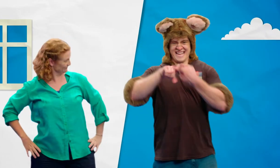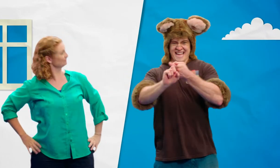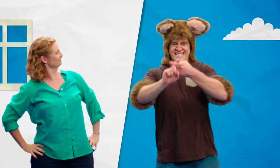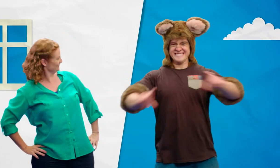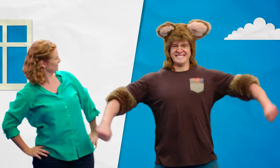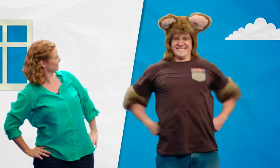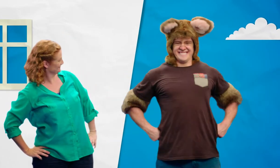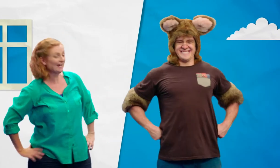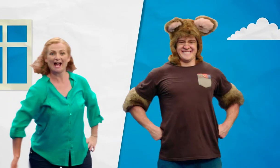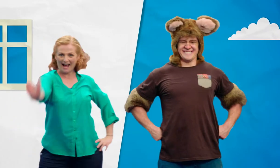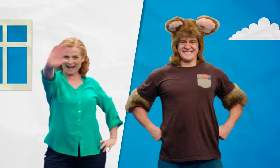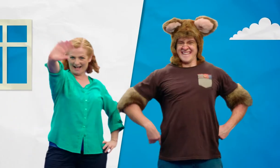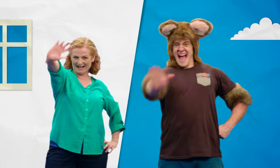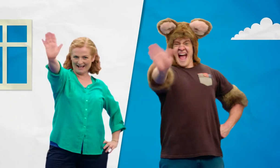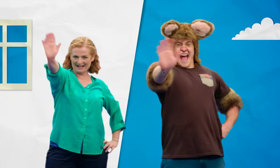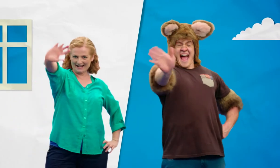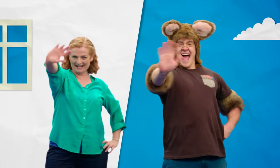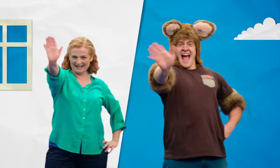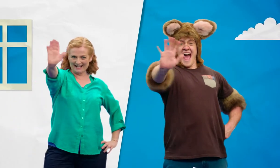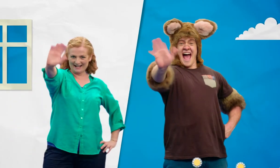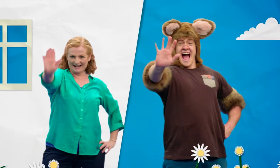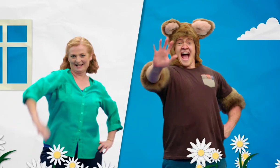And I'm Possum! Hello!